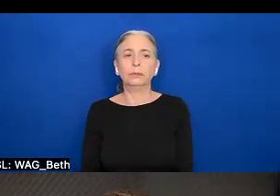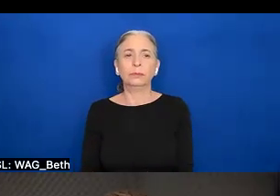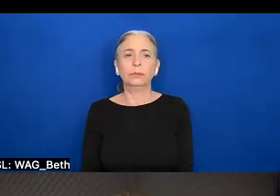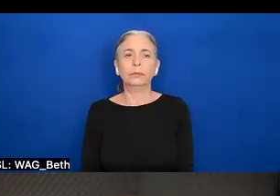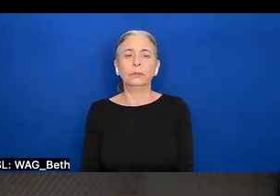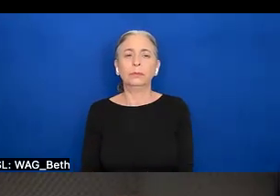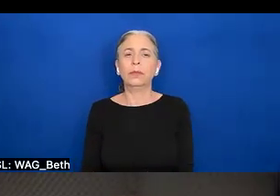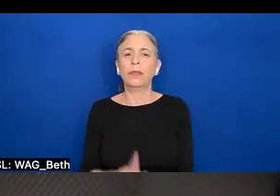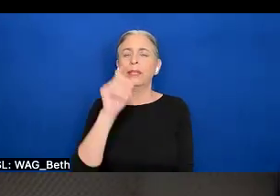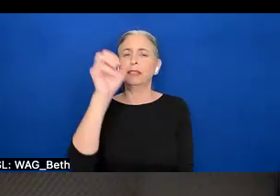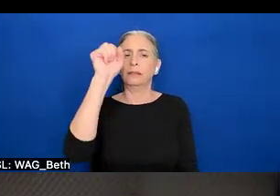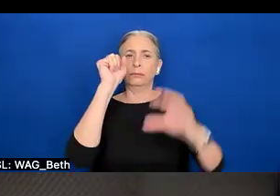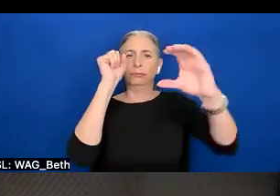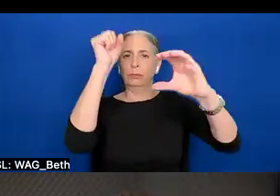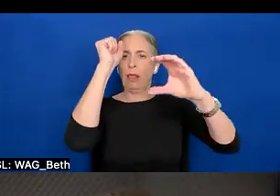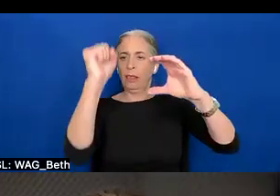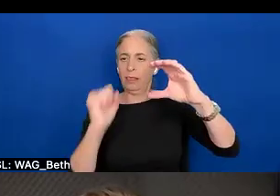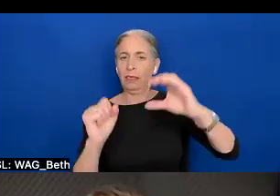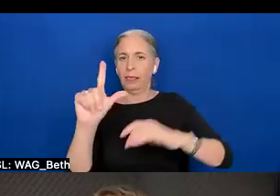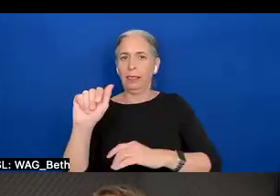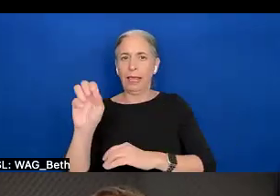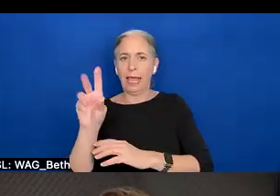So now I'm switching to a layout.